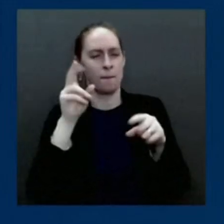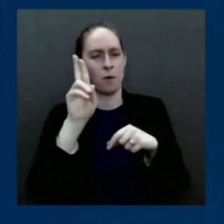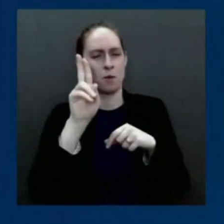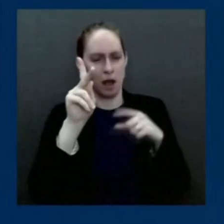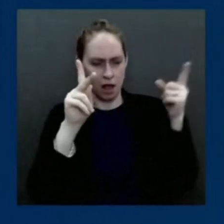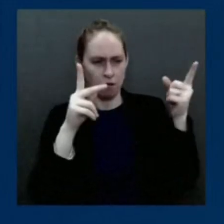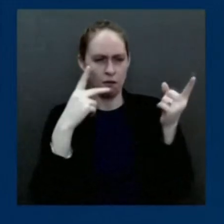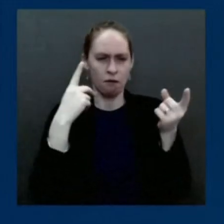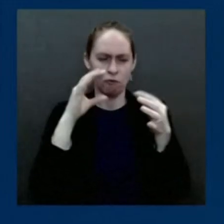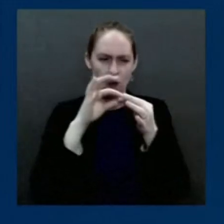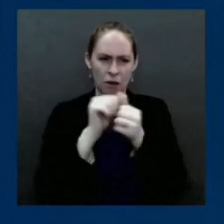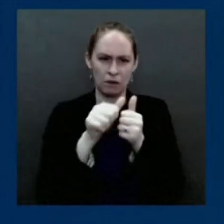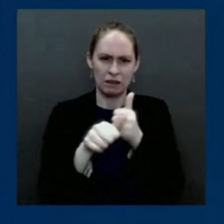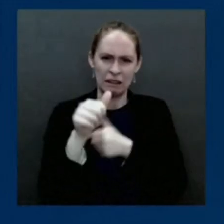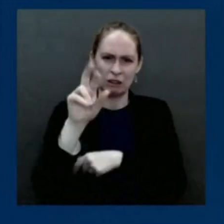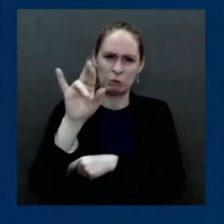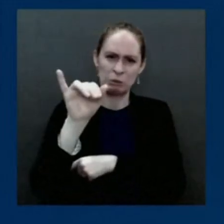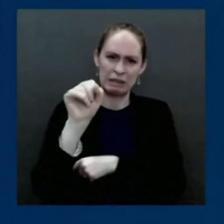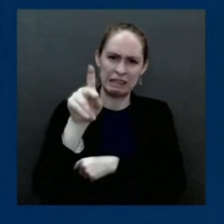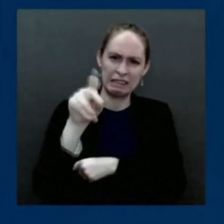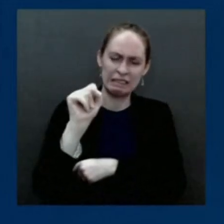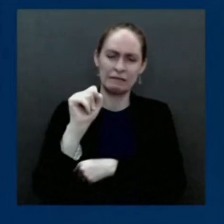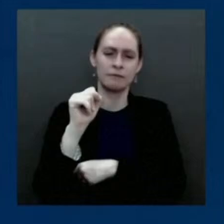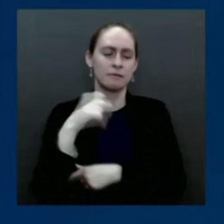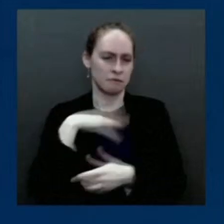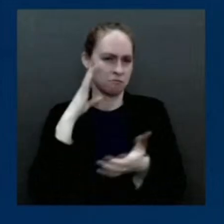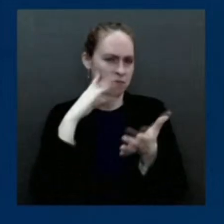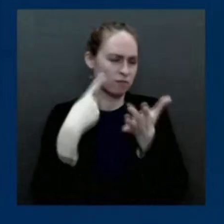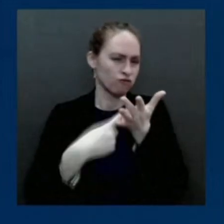THE HOSPITALIZATION RISK.